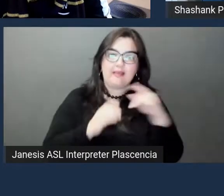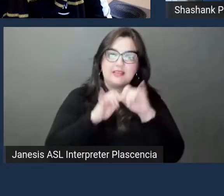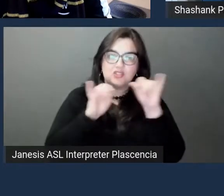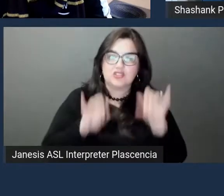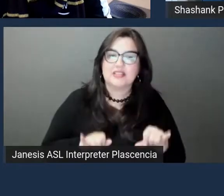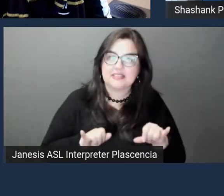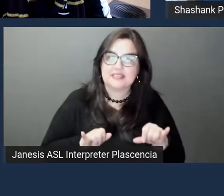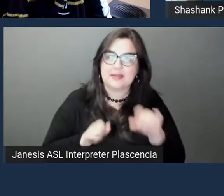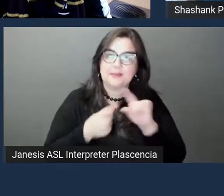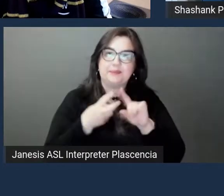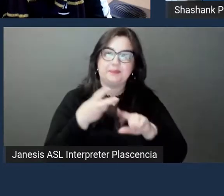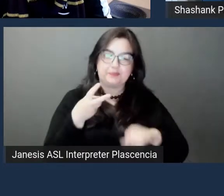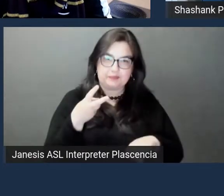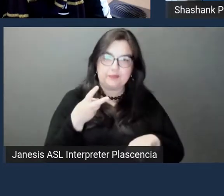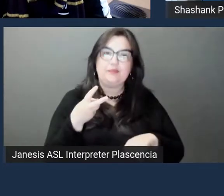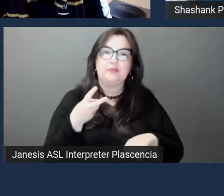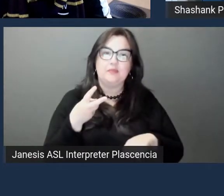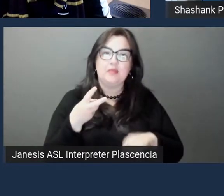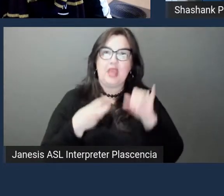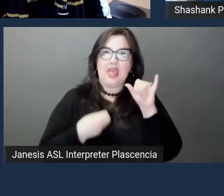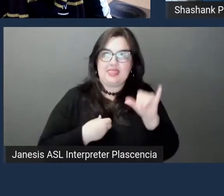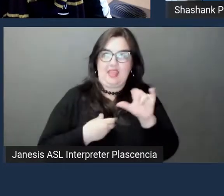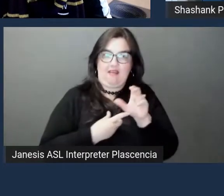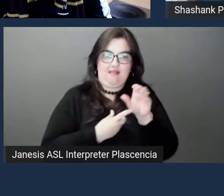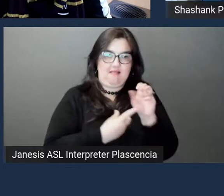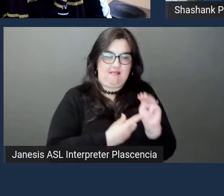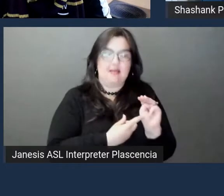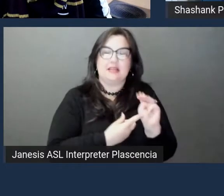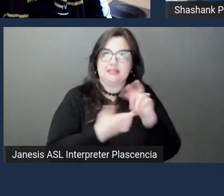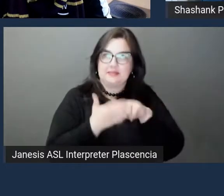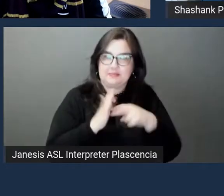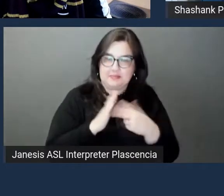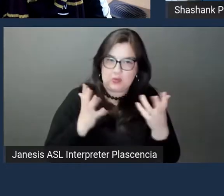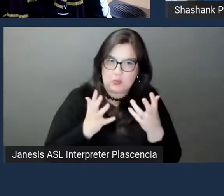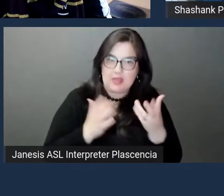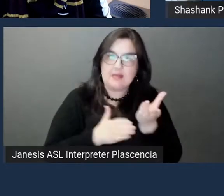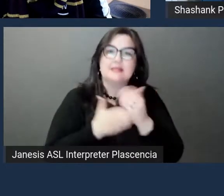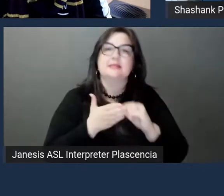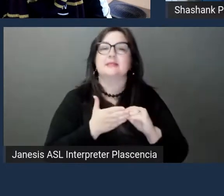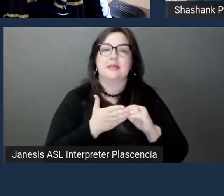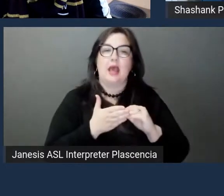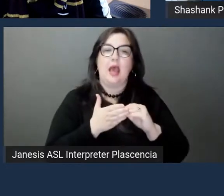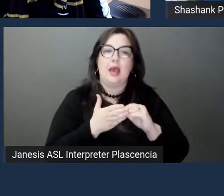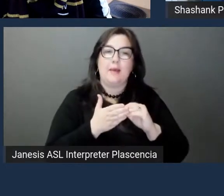So that's how RDS Custom is. Some of this cases that we are able to support now,